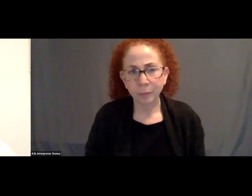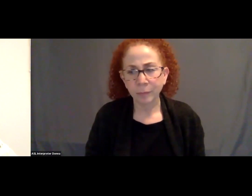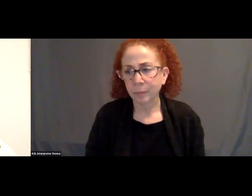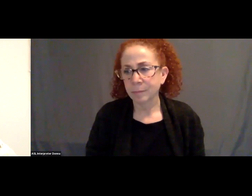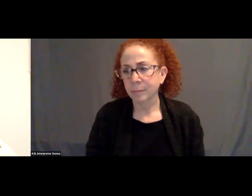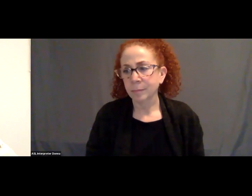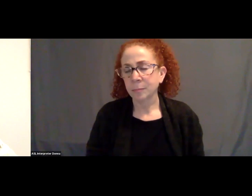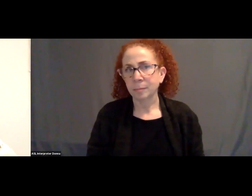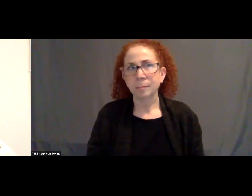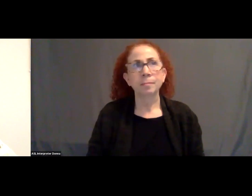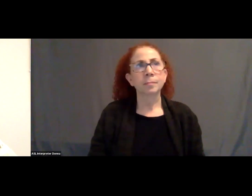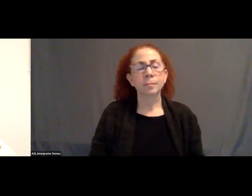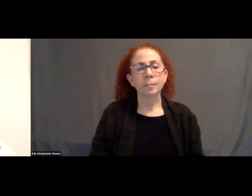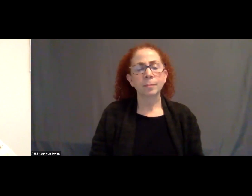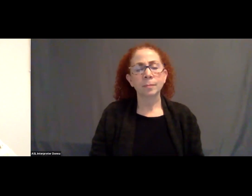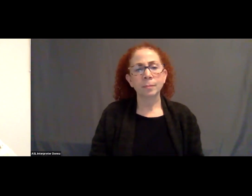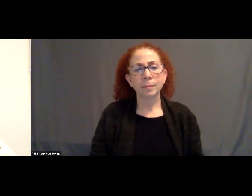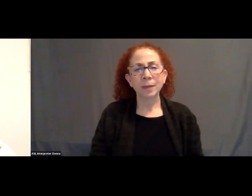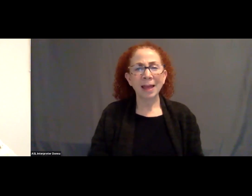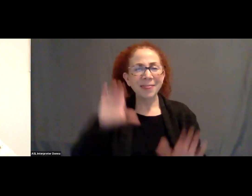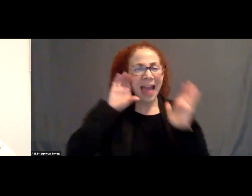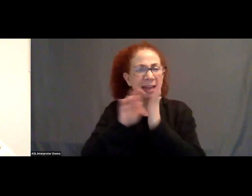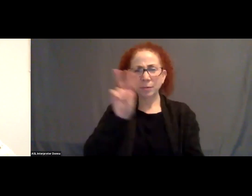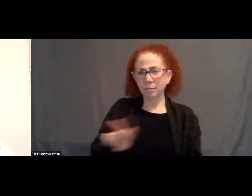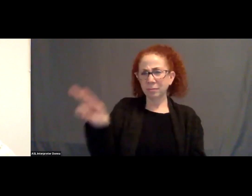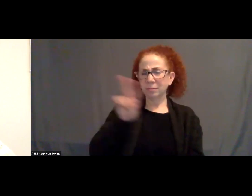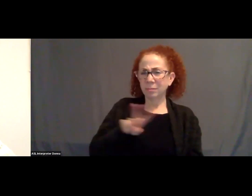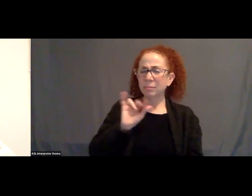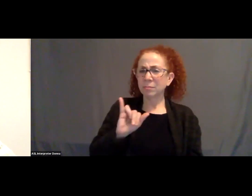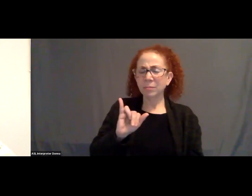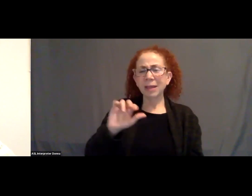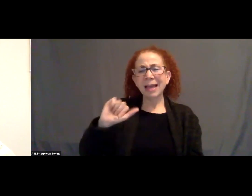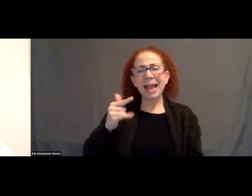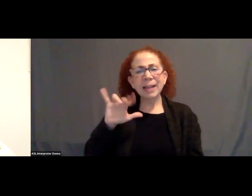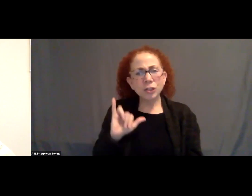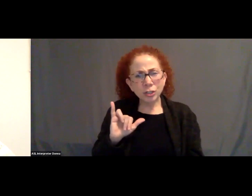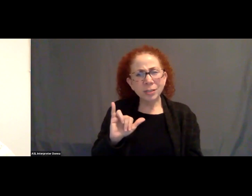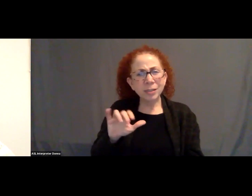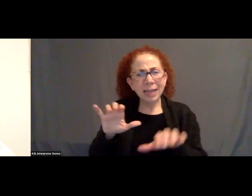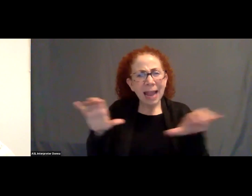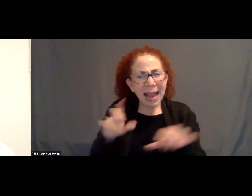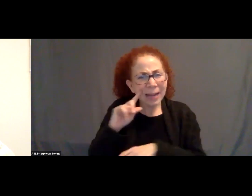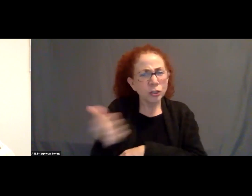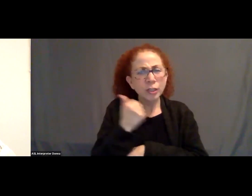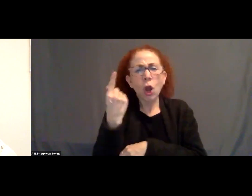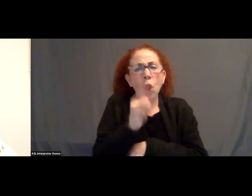The image invites the question of what agency might look like in a closed system.